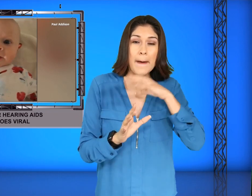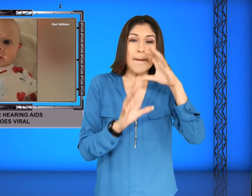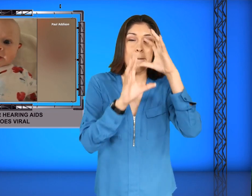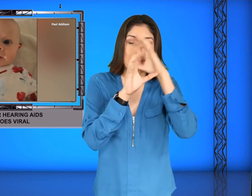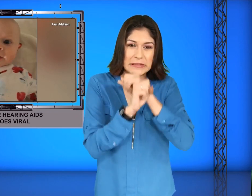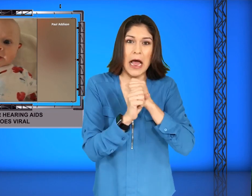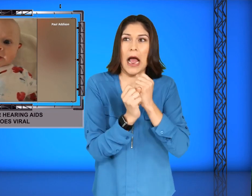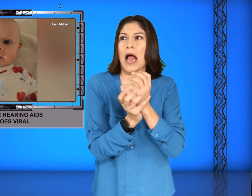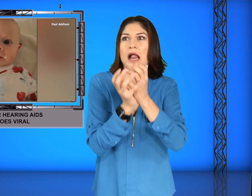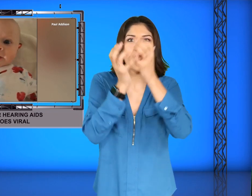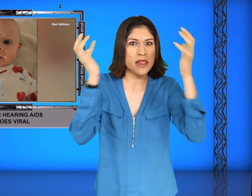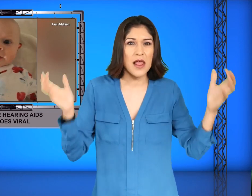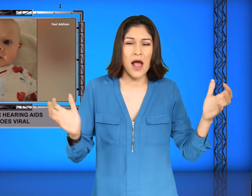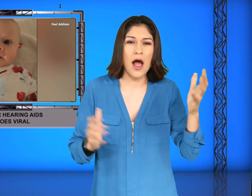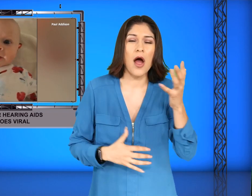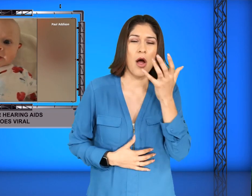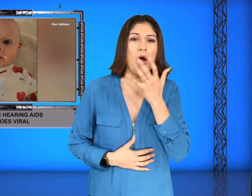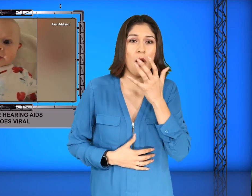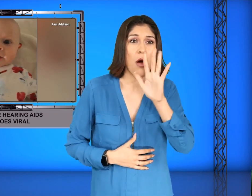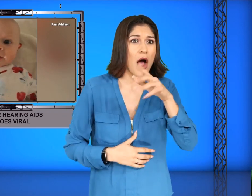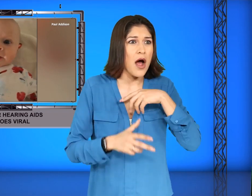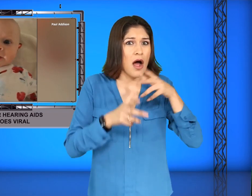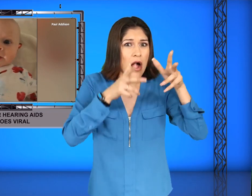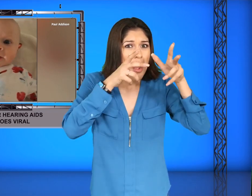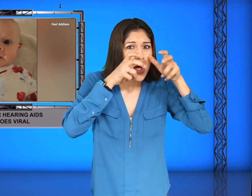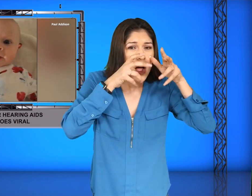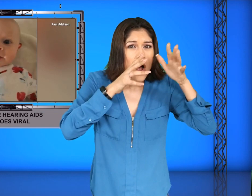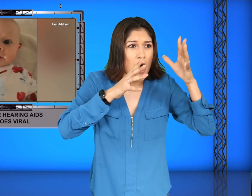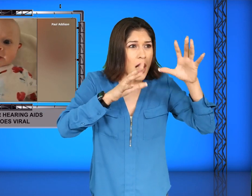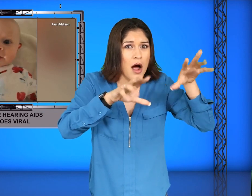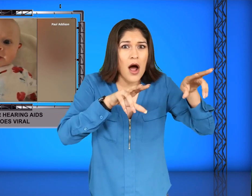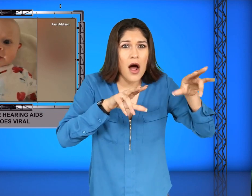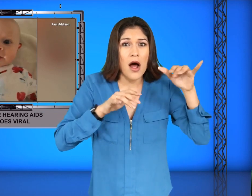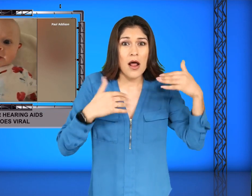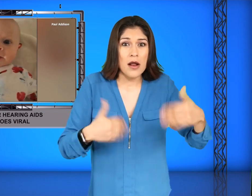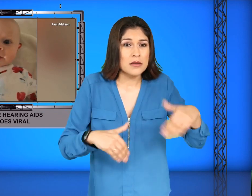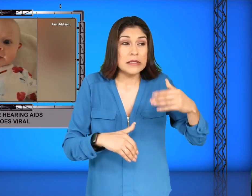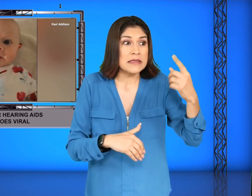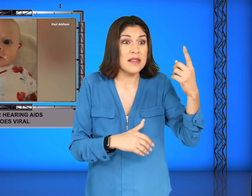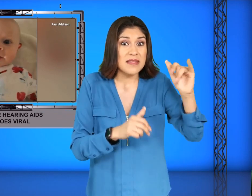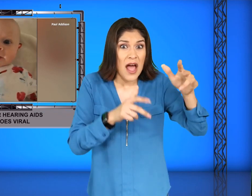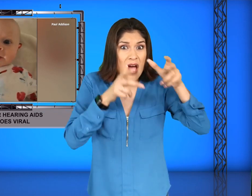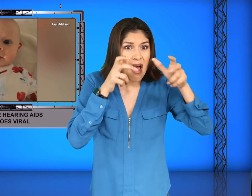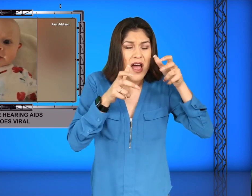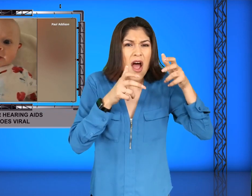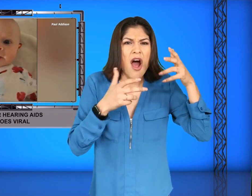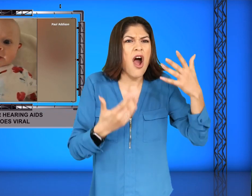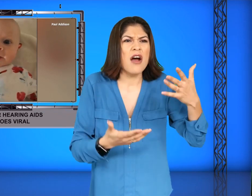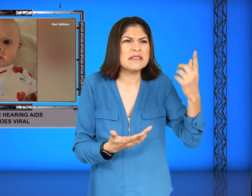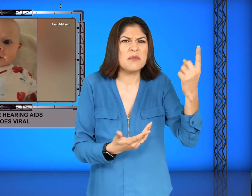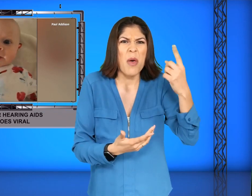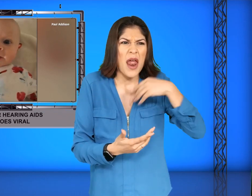I didn't realize I was missing so much. But this time, I caught everythng.